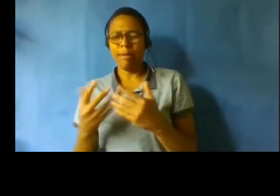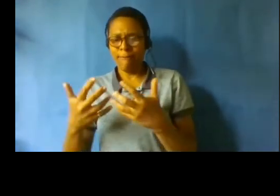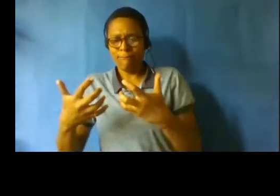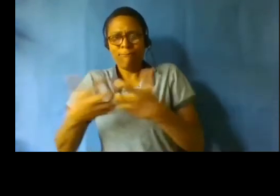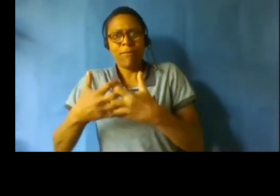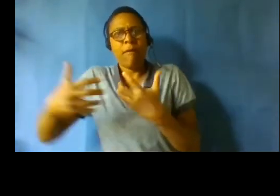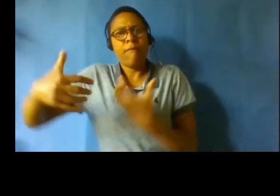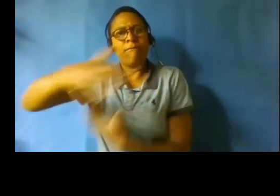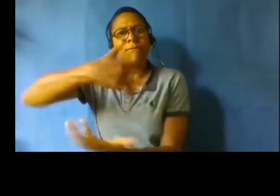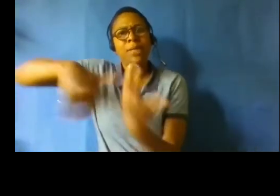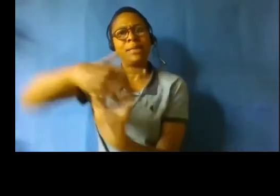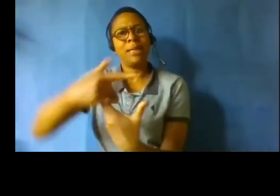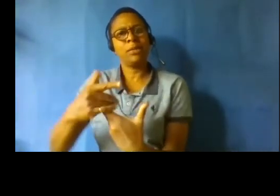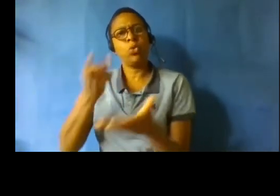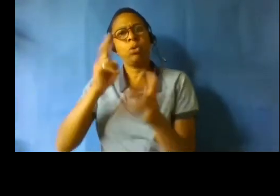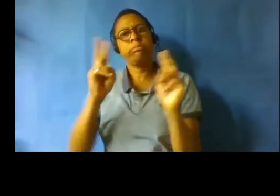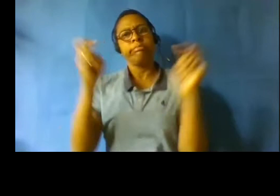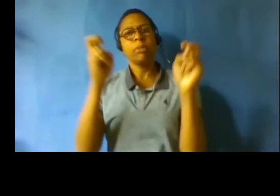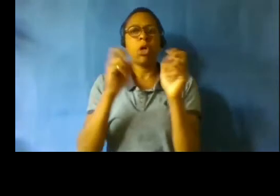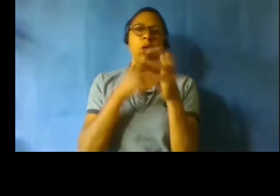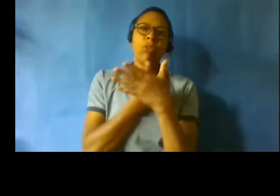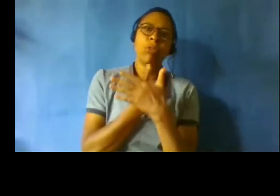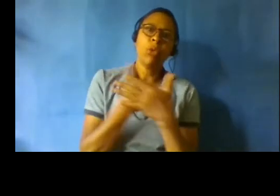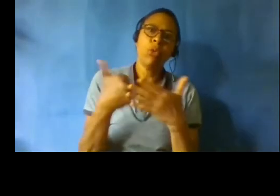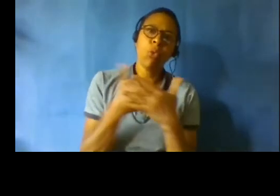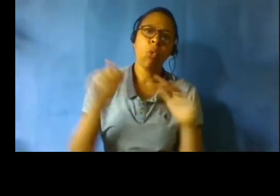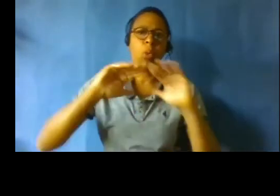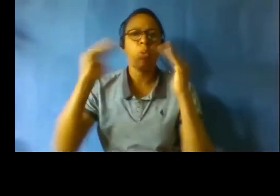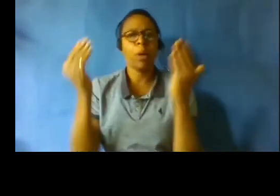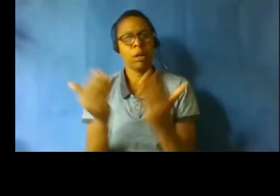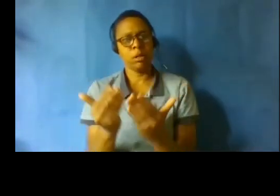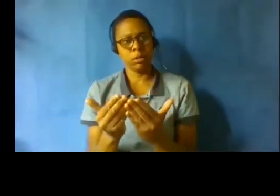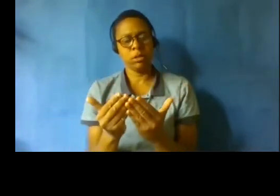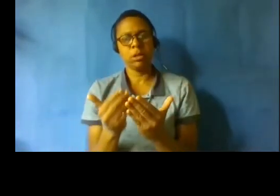glorification of the category high-functioning autism which functions